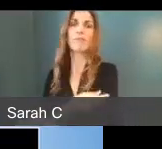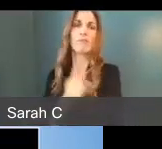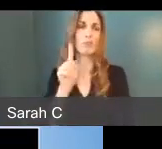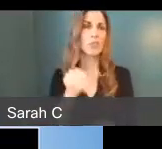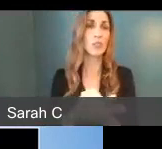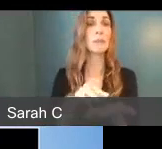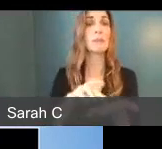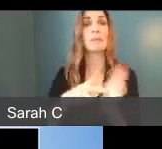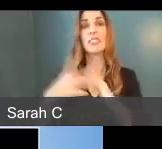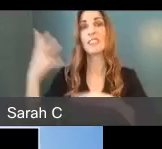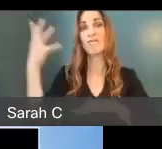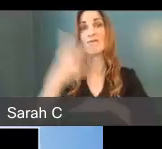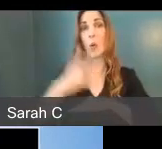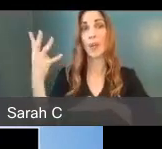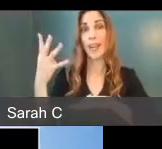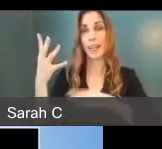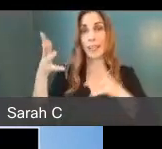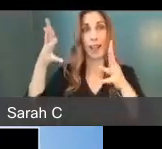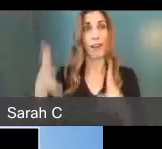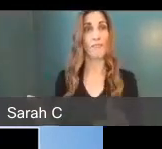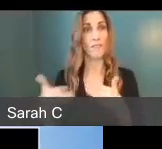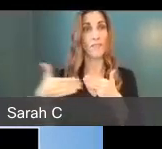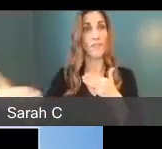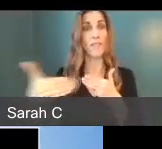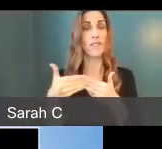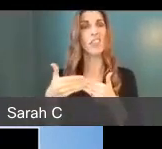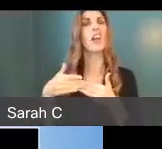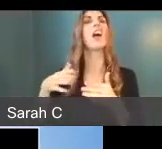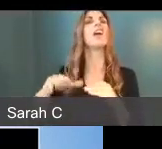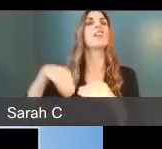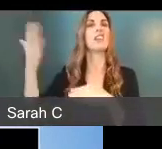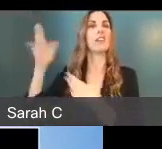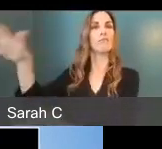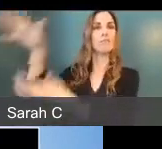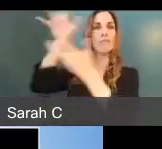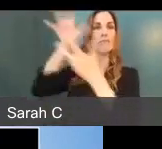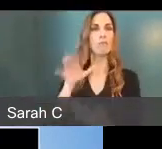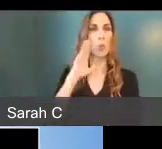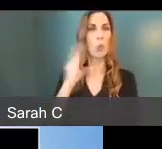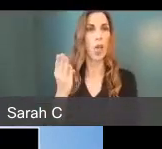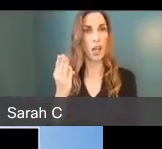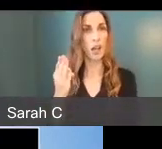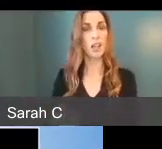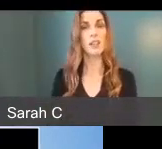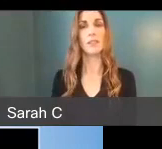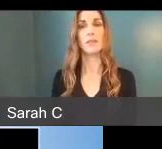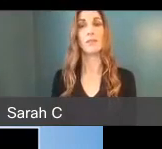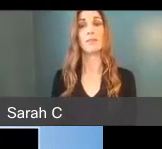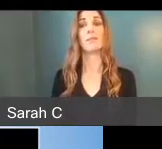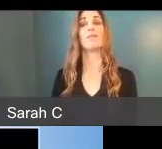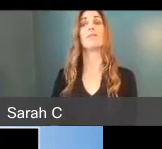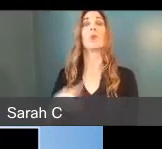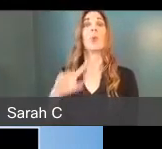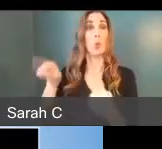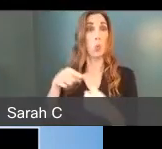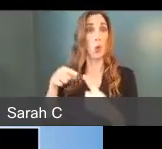left before our next shipment, and by the time that next shipment comes, we will be out of vaccine.